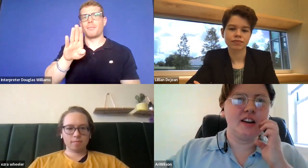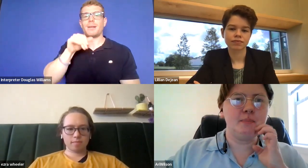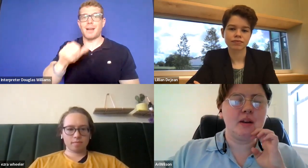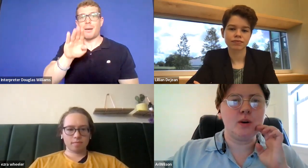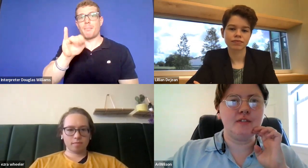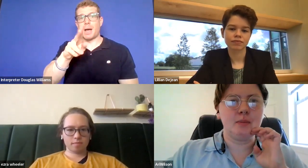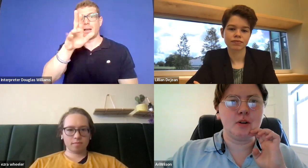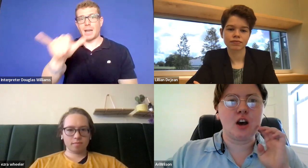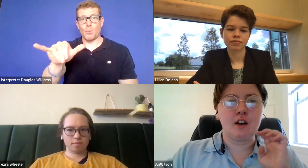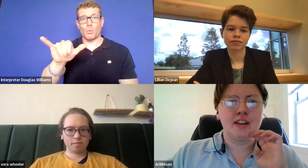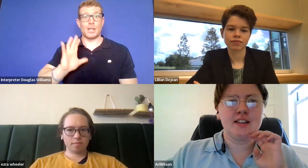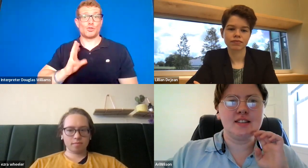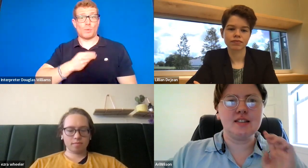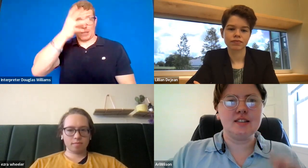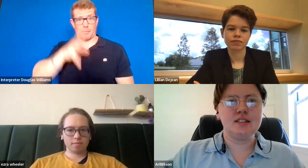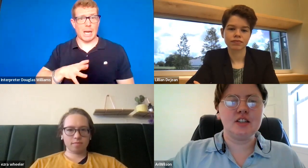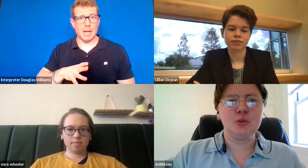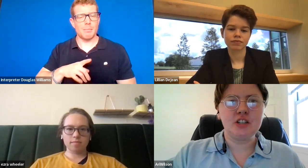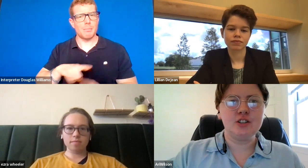of kind of been one of the most obvious situations for me.